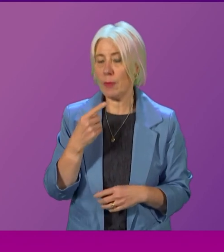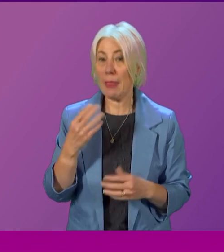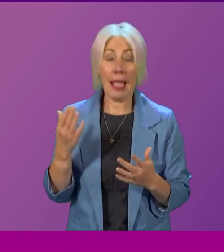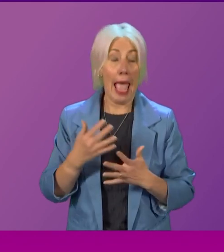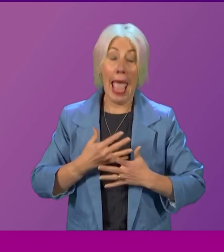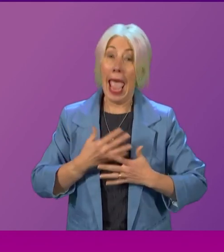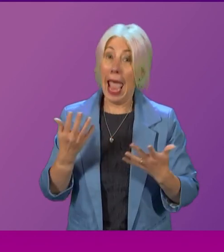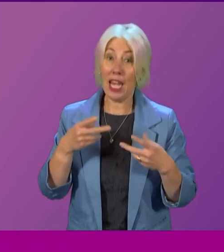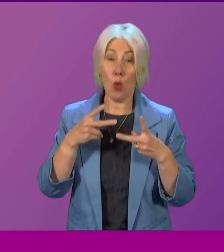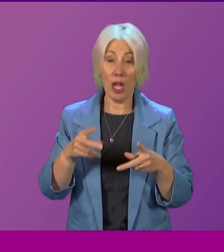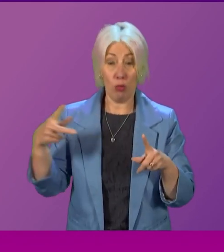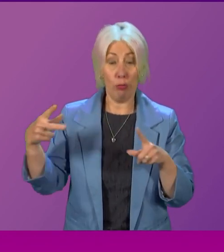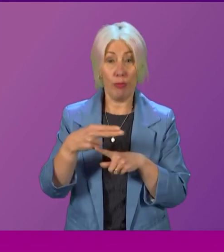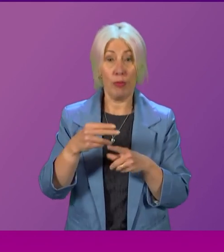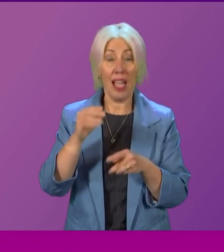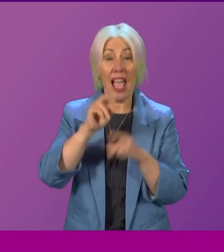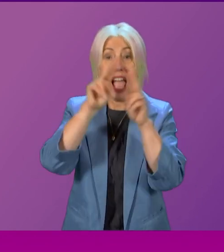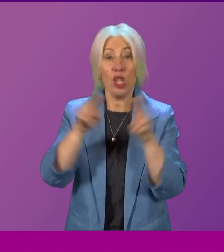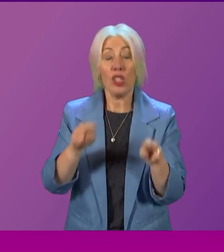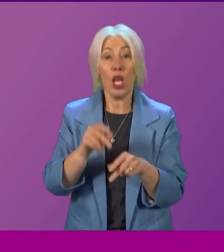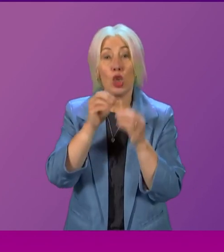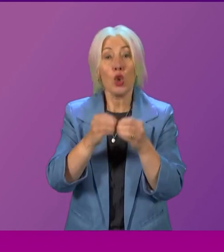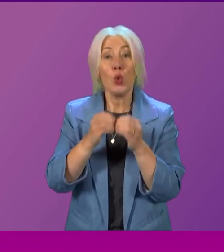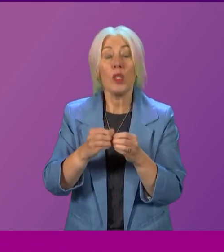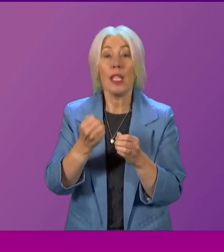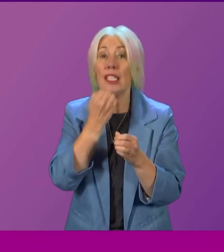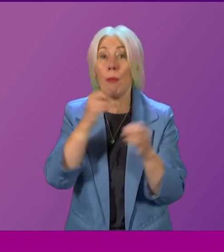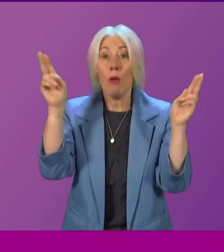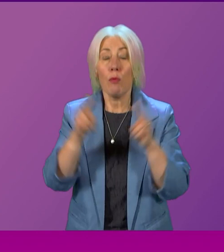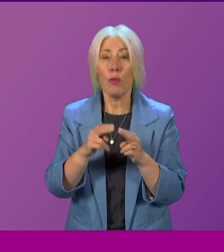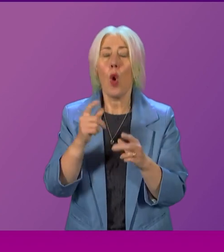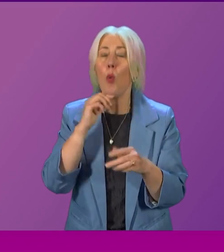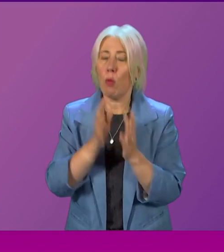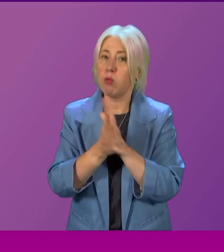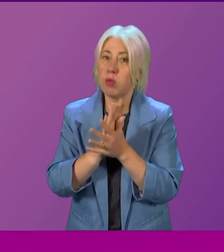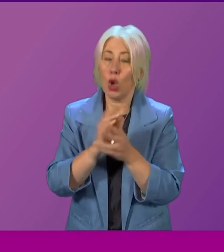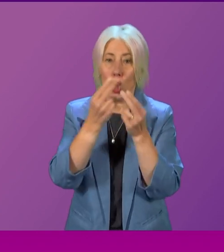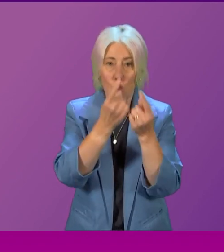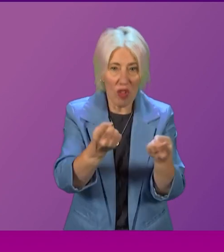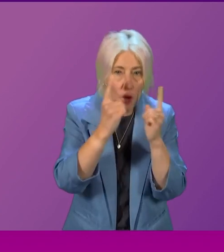“Any attempts to cut international student numbers at Scottish universities would be damaging to universities and the Scottish economy.